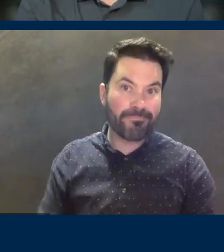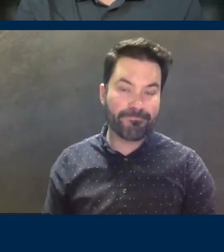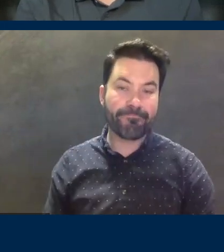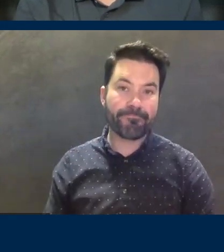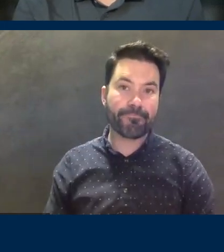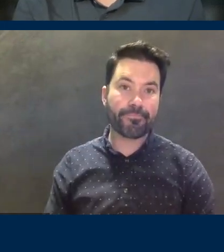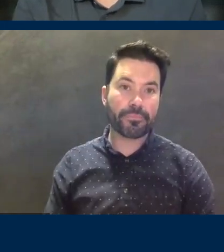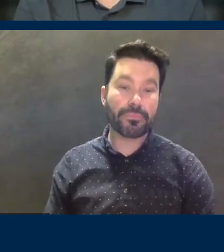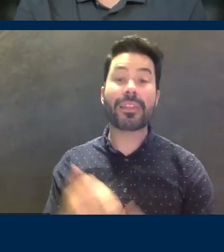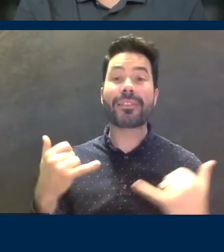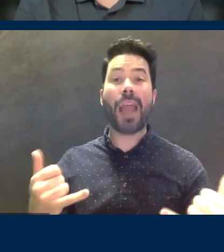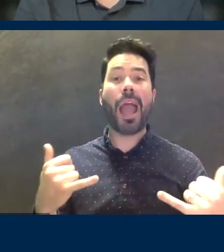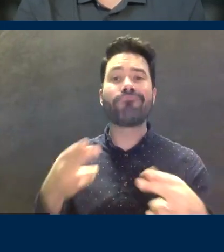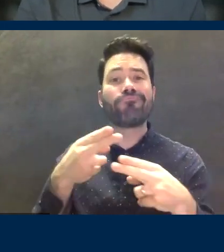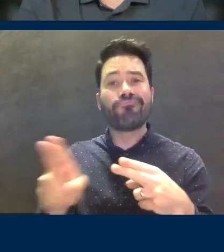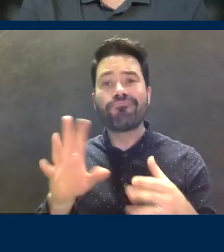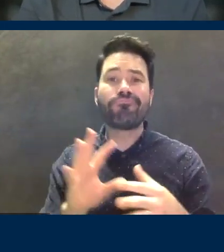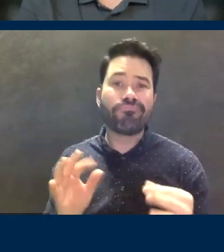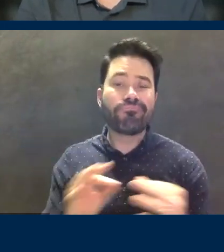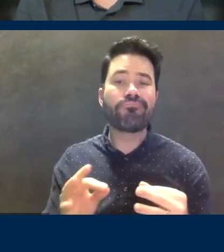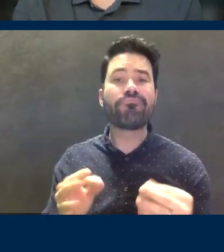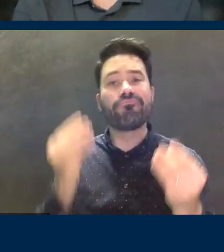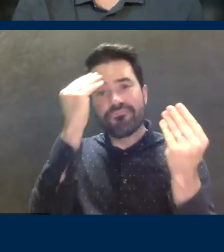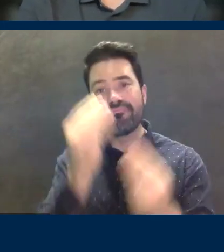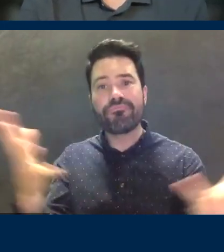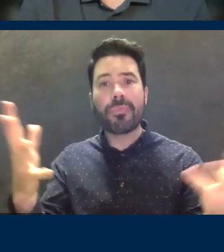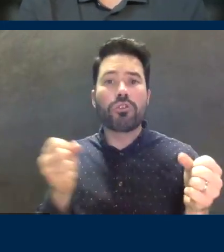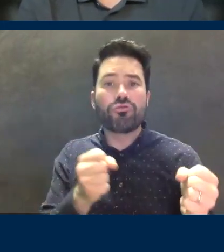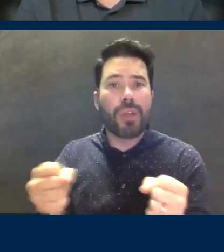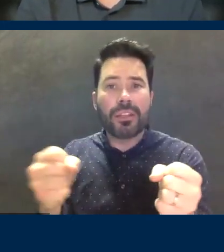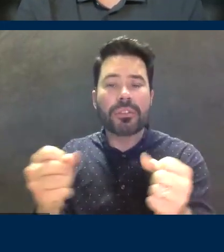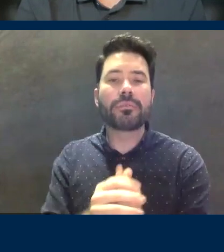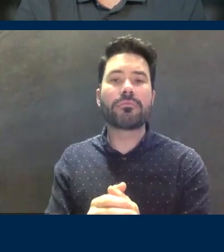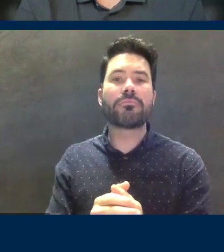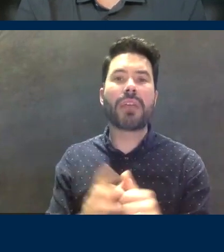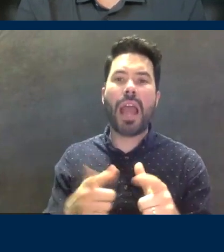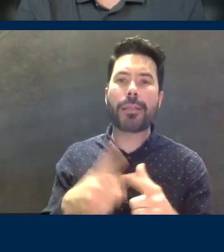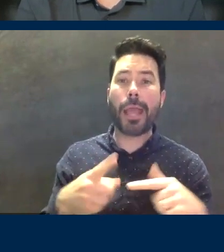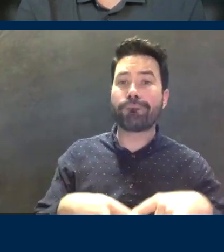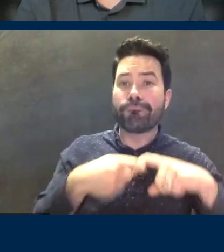So I'm going to just briefly talk about some strategies that I want to just pause, give some time for questions and answers.